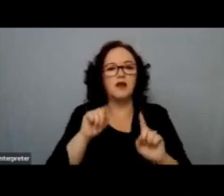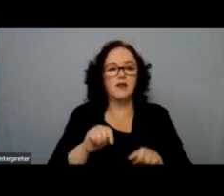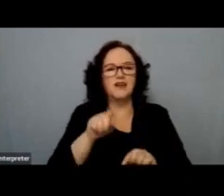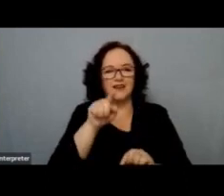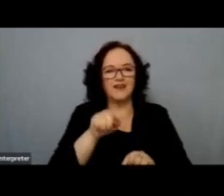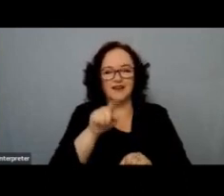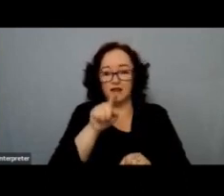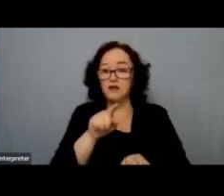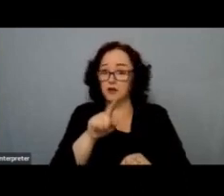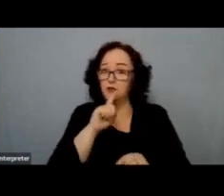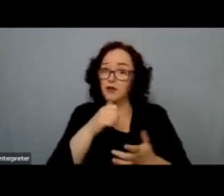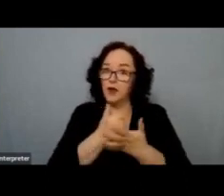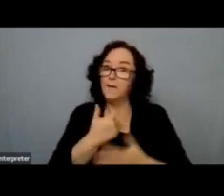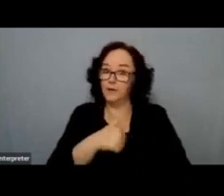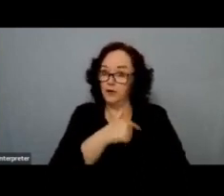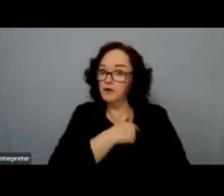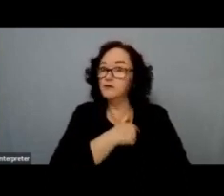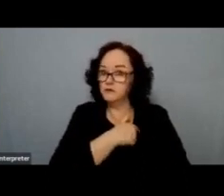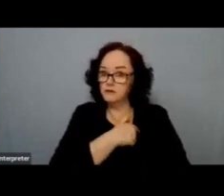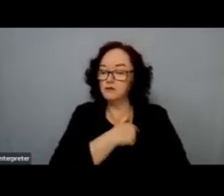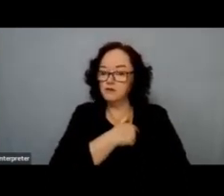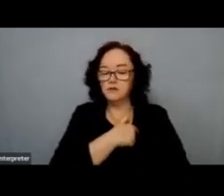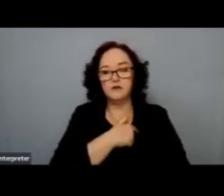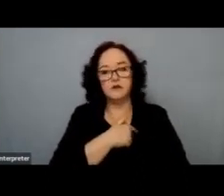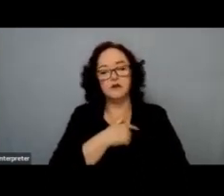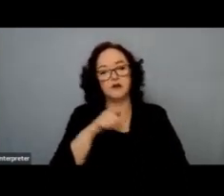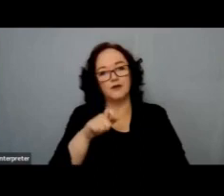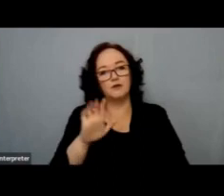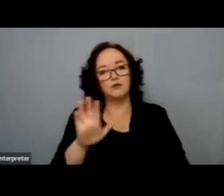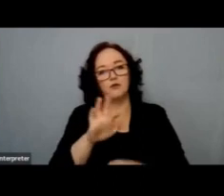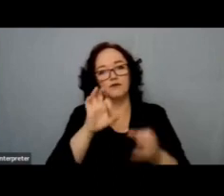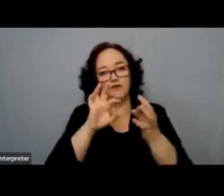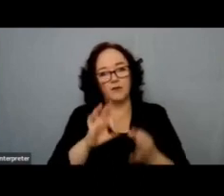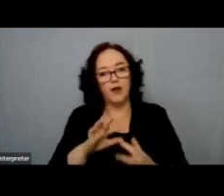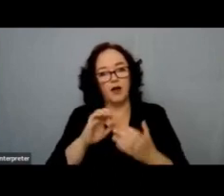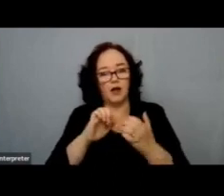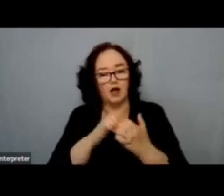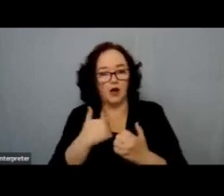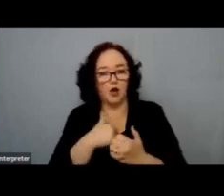know, just to get your feedback about how we're doing. And we can use this information to